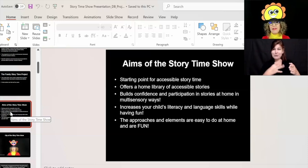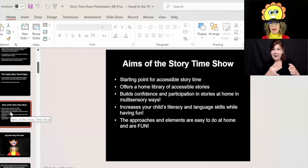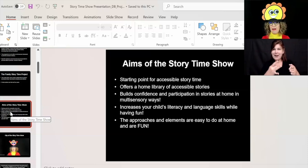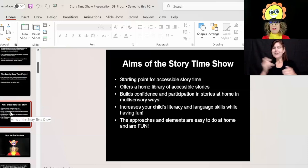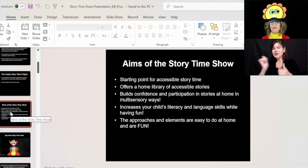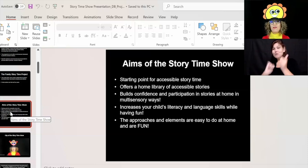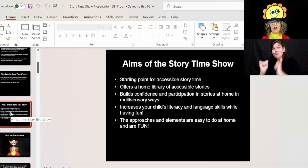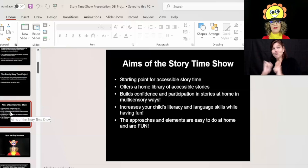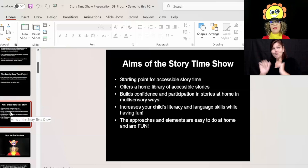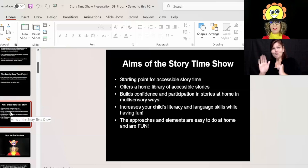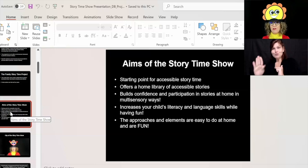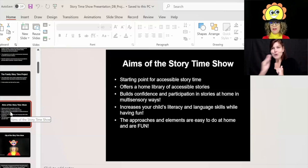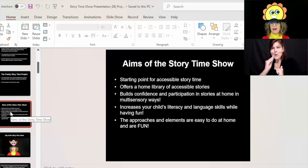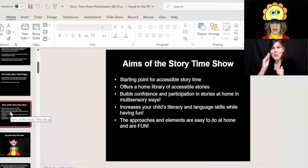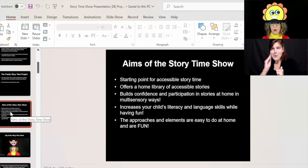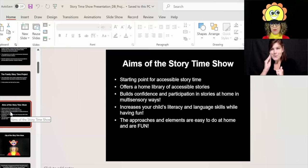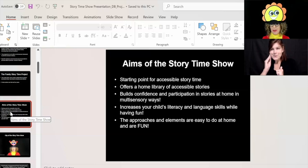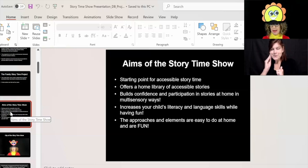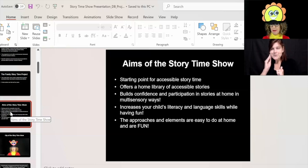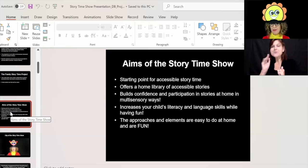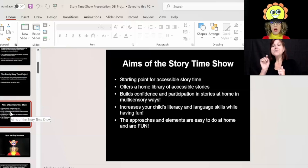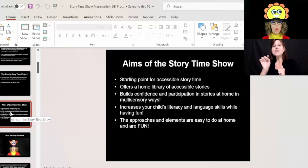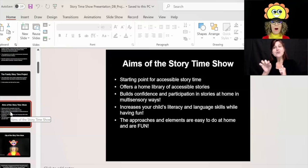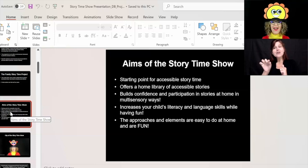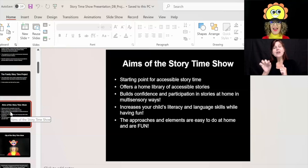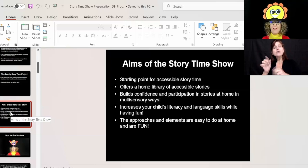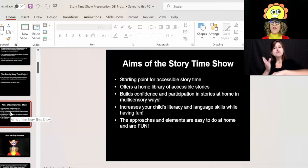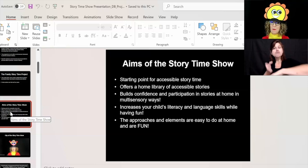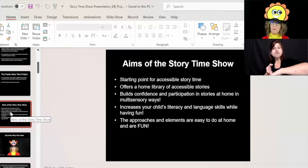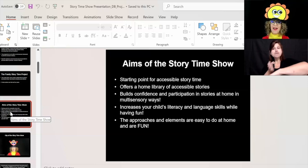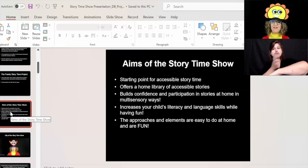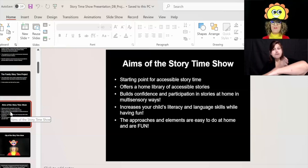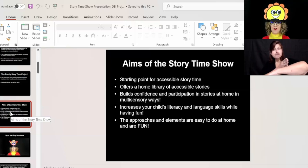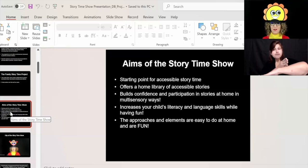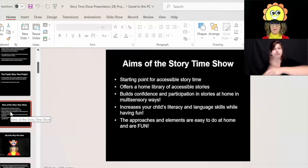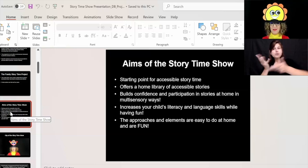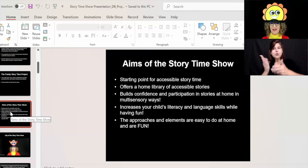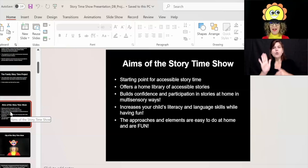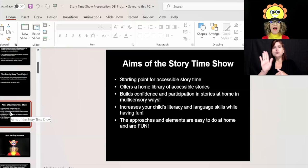It increases your child's literacy and language skills while having the best fun.